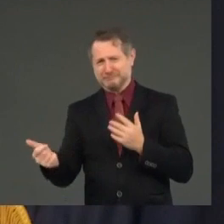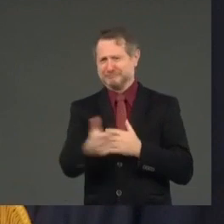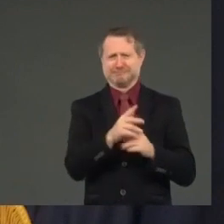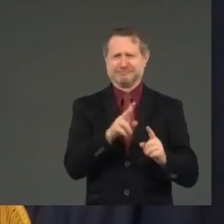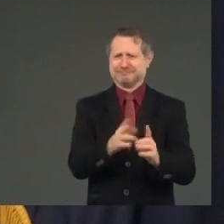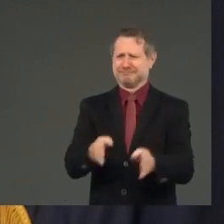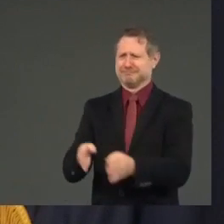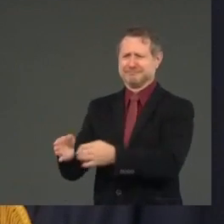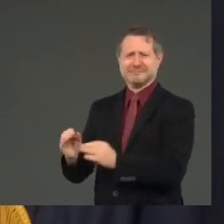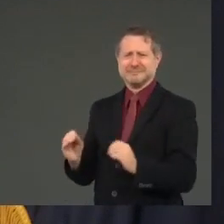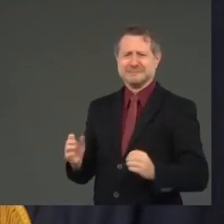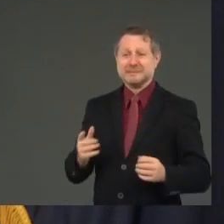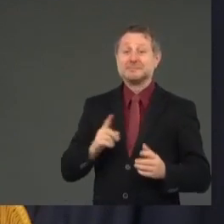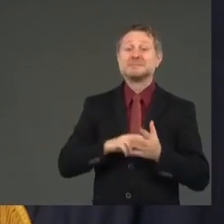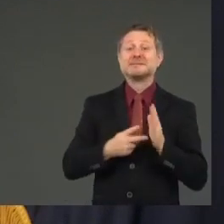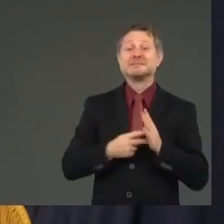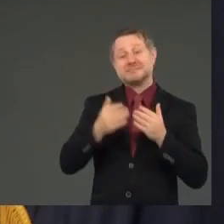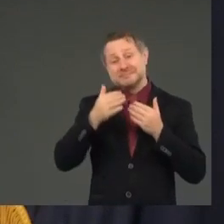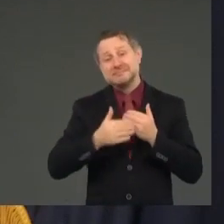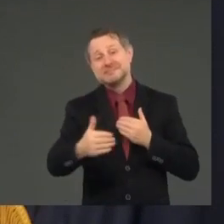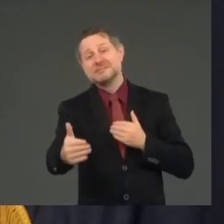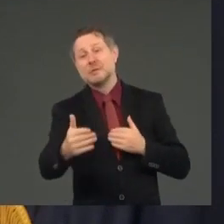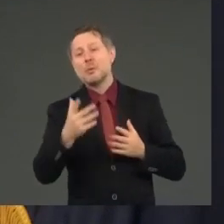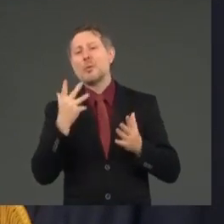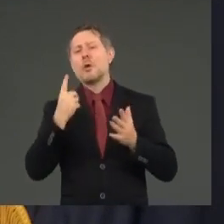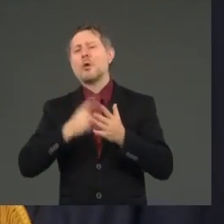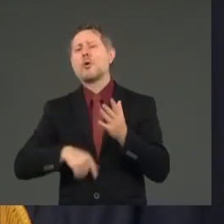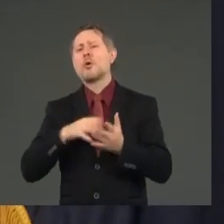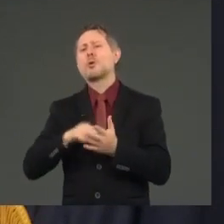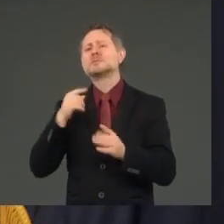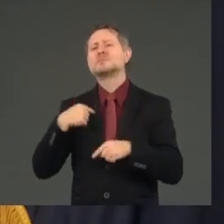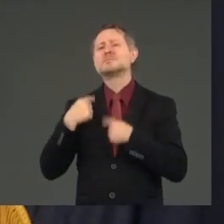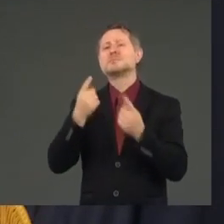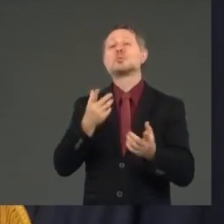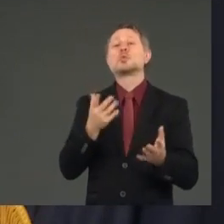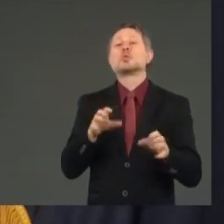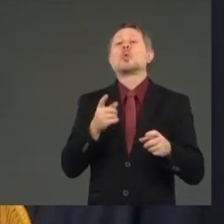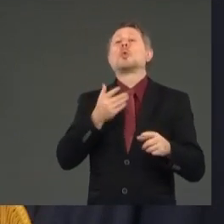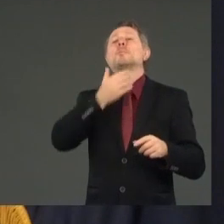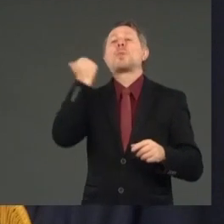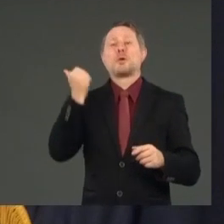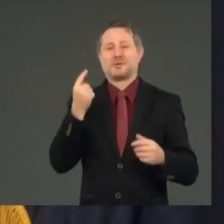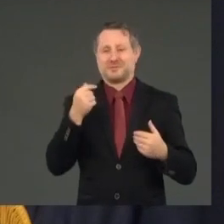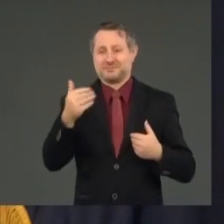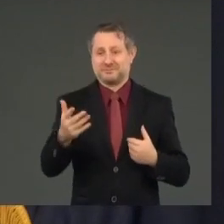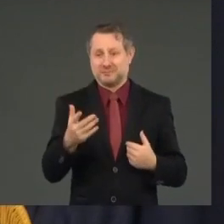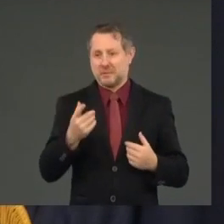NONE OF THESE THINGS EXISTED.